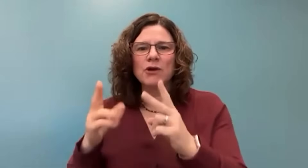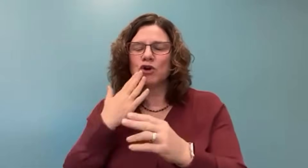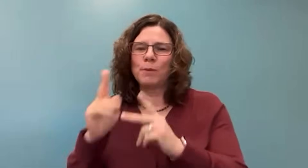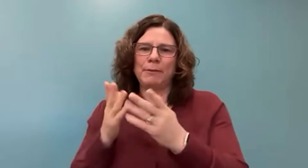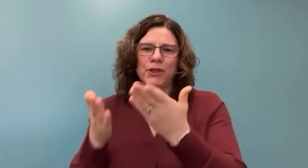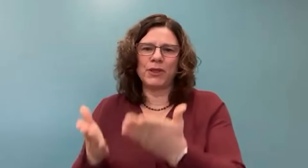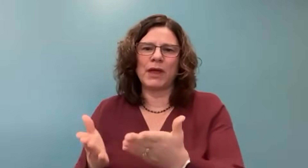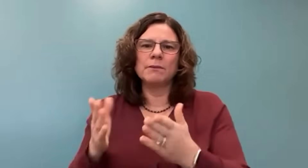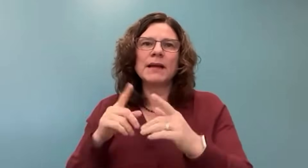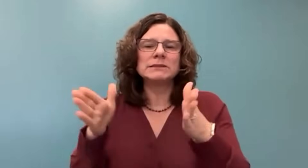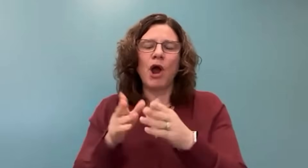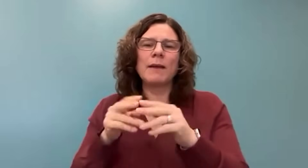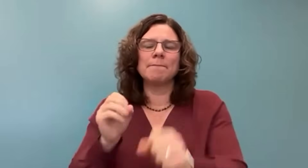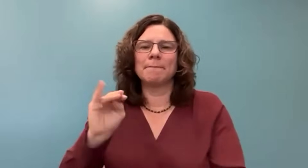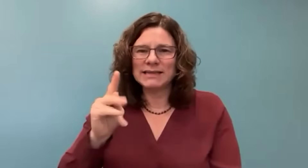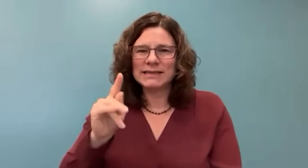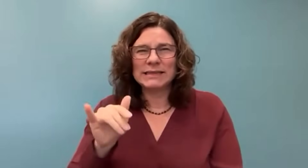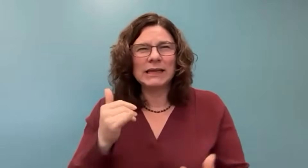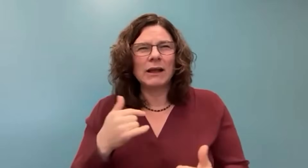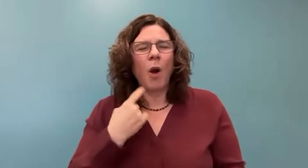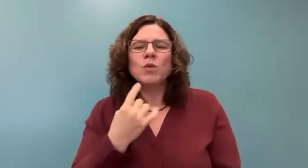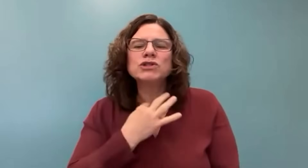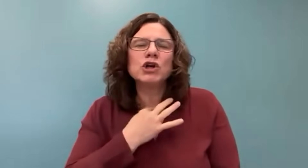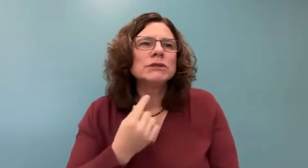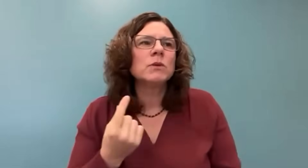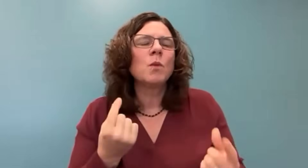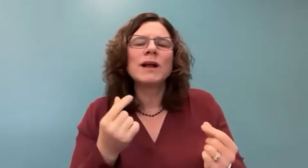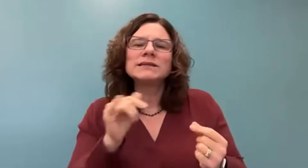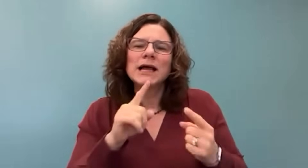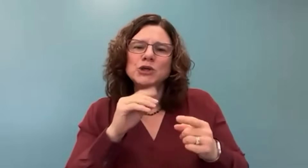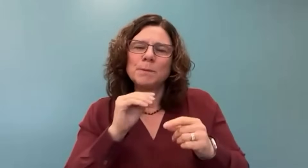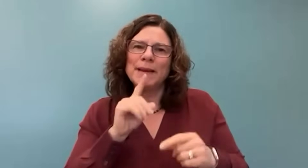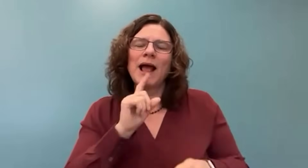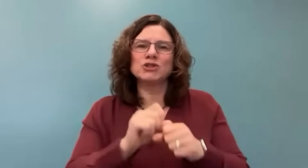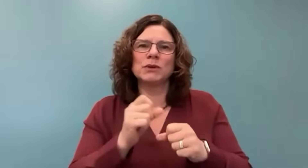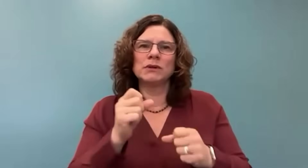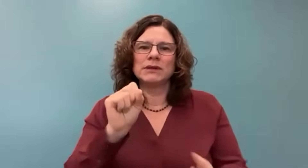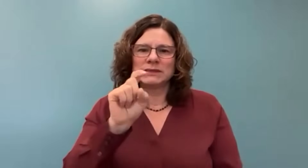Very good people there. Small and mighty. I’ve always been curious about what it’s like